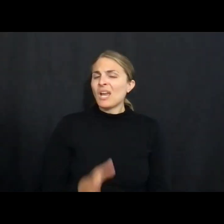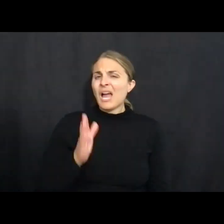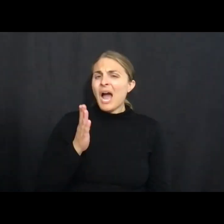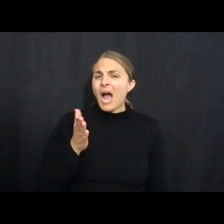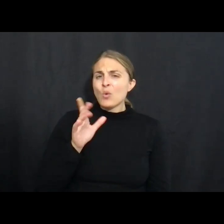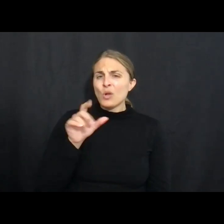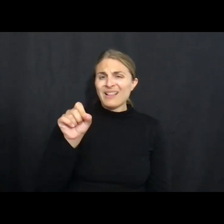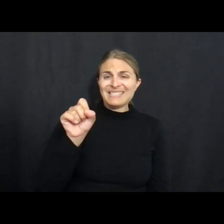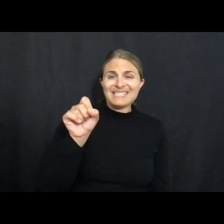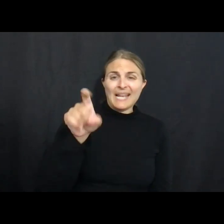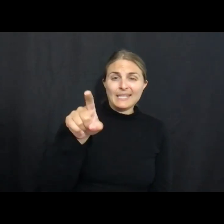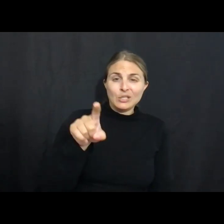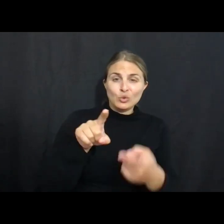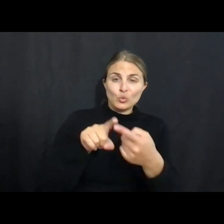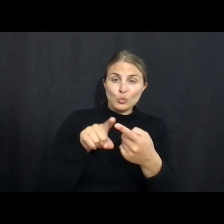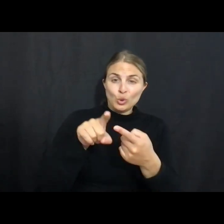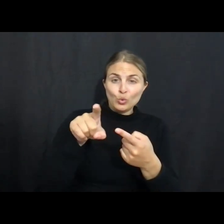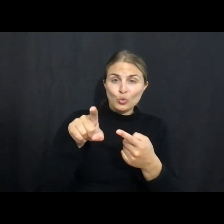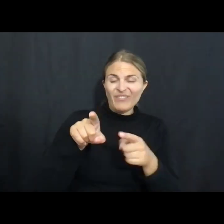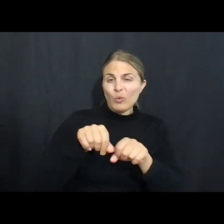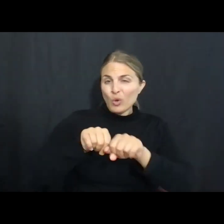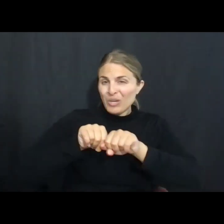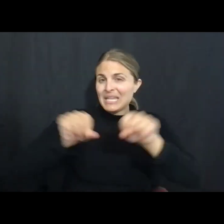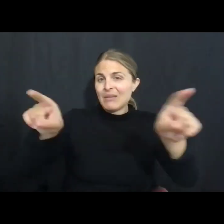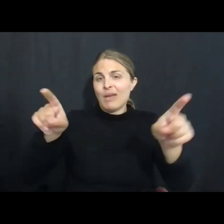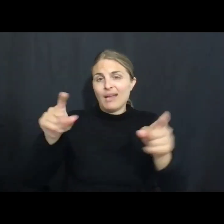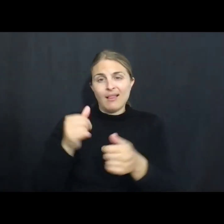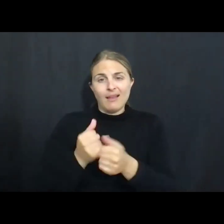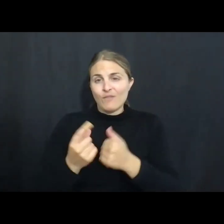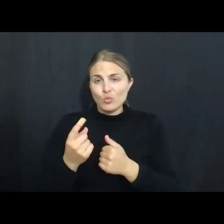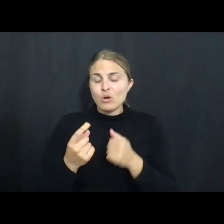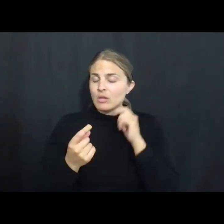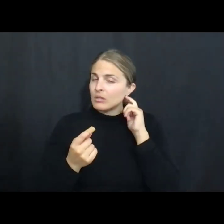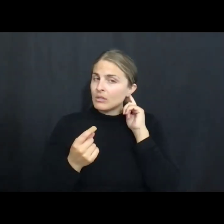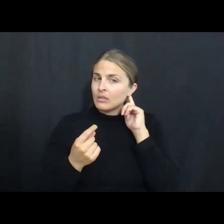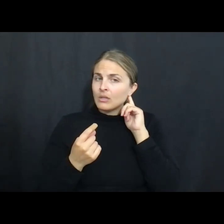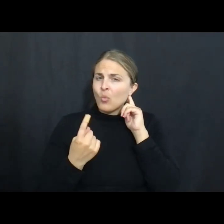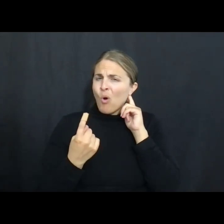e-mail out. The only other question I also have is would I be able to get e-mail addresses for everybody that attended. »BLAISE BRYANT: Yes.